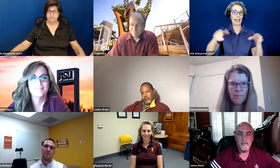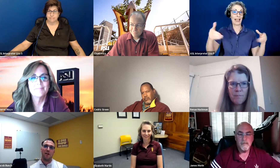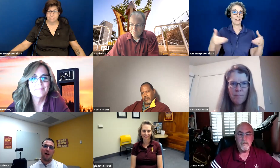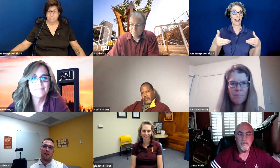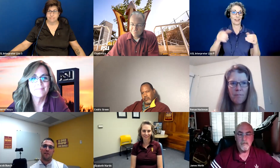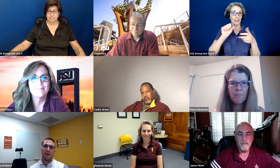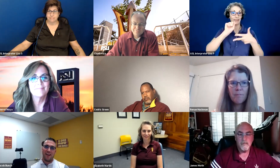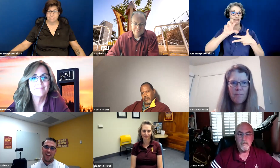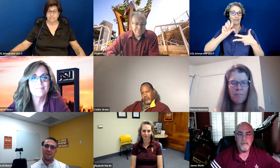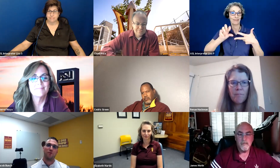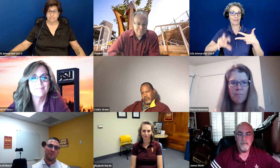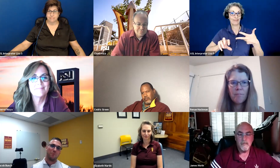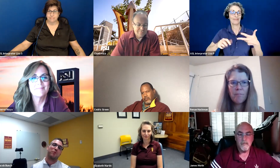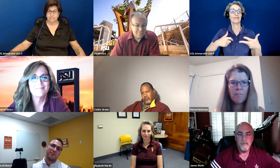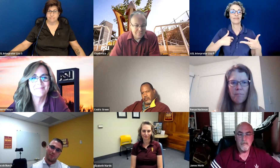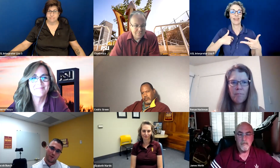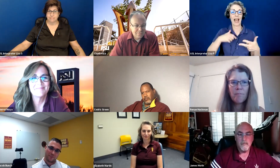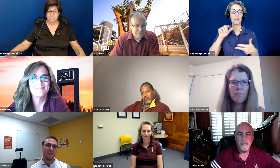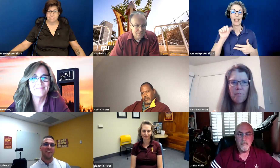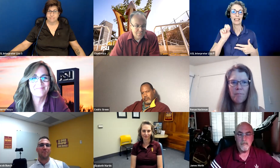I'm a ASU alum three times over.